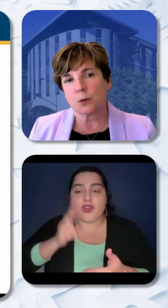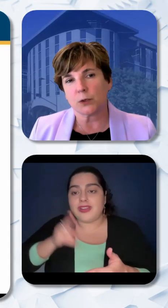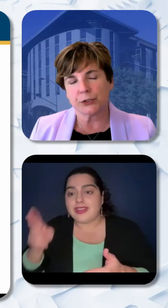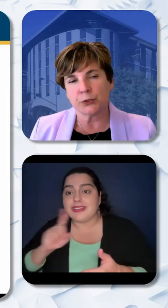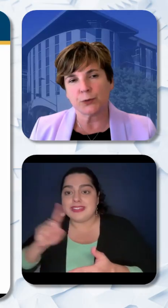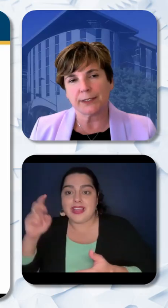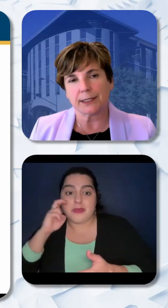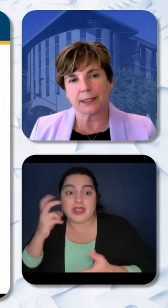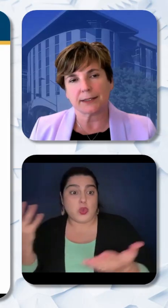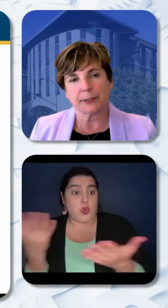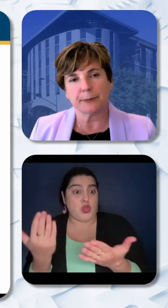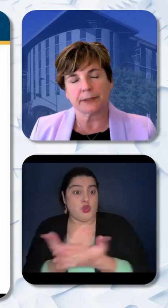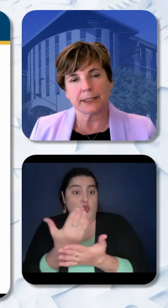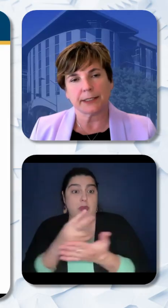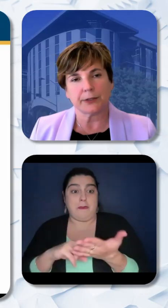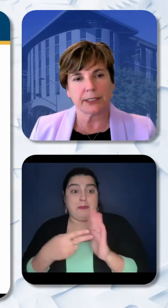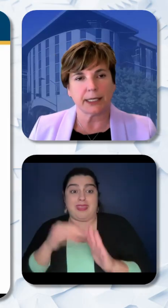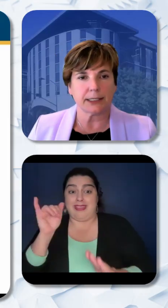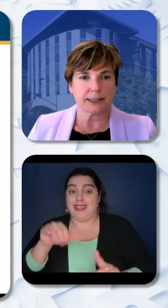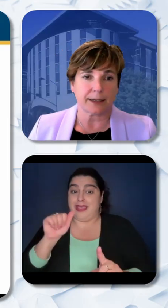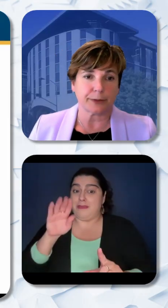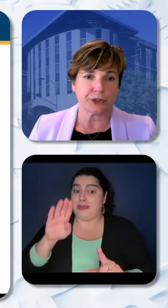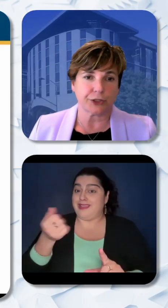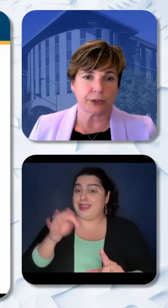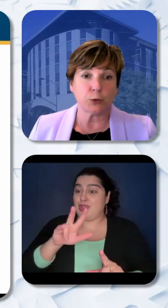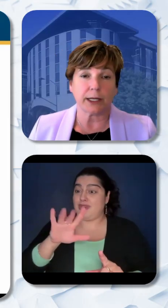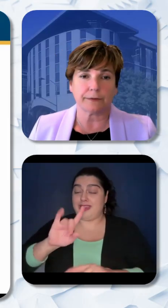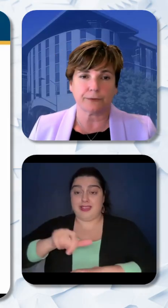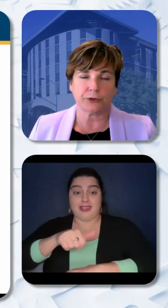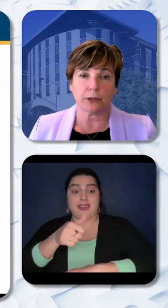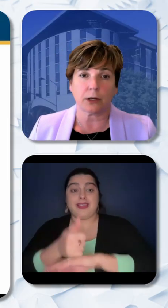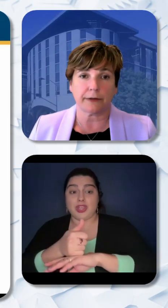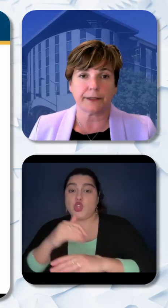So what's new is that Assembly Bill 1938 established a new California law,